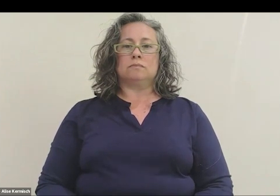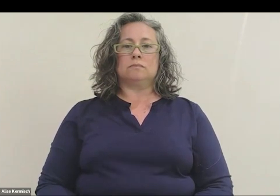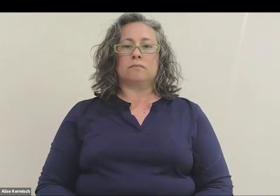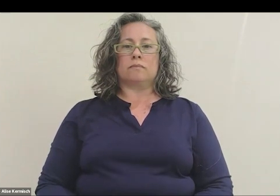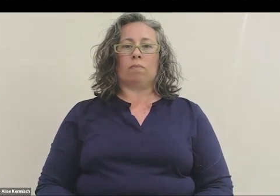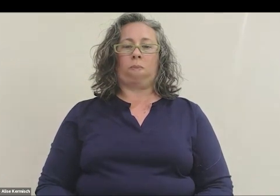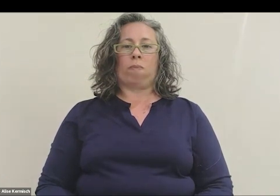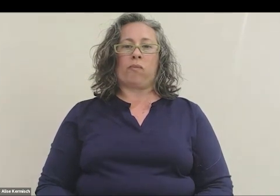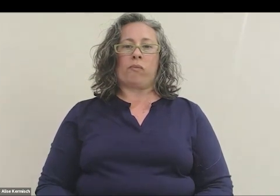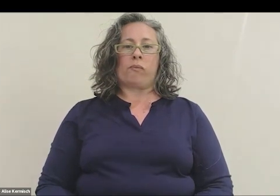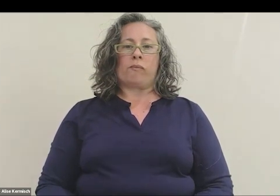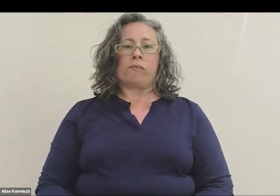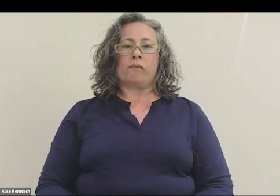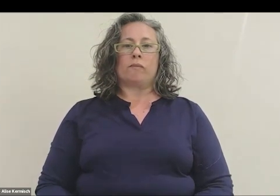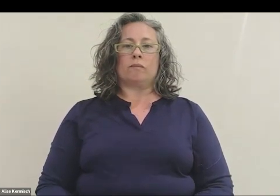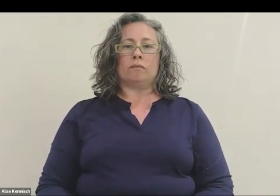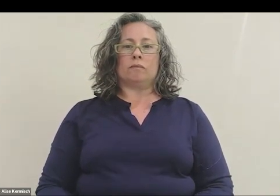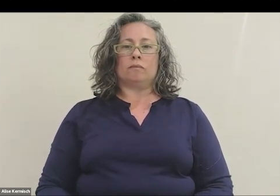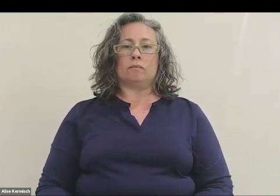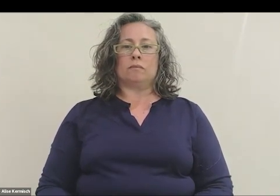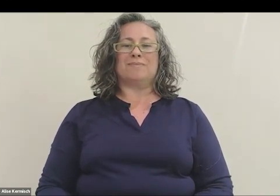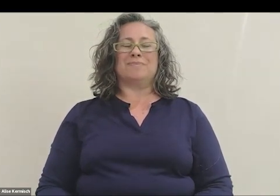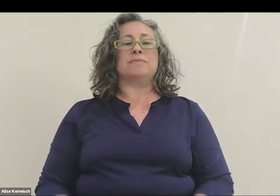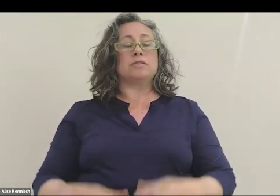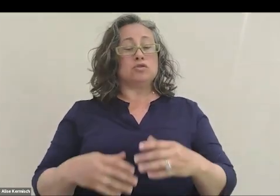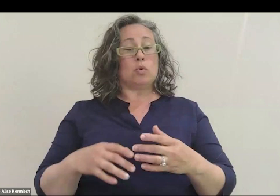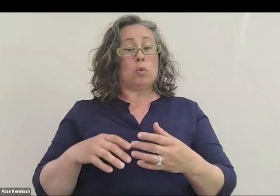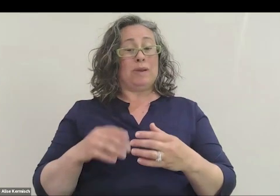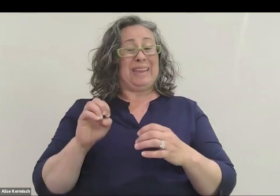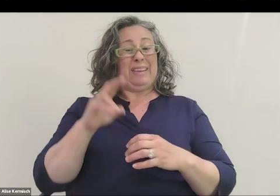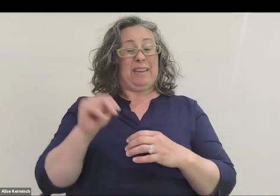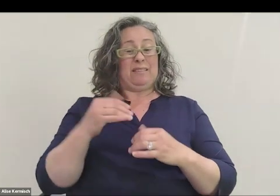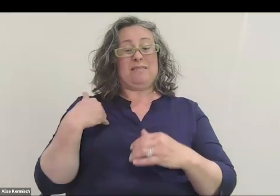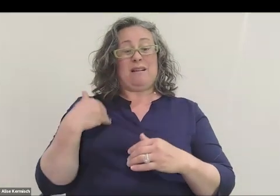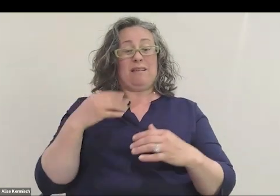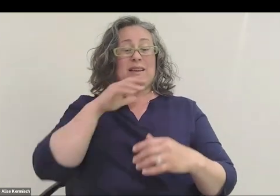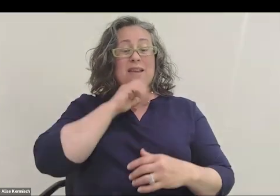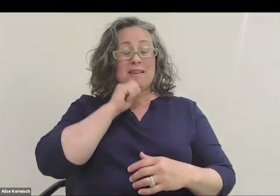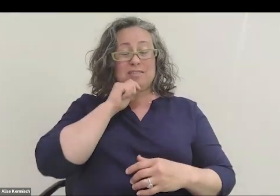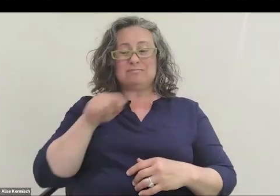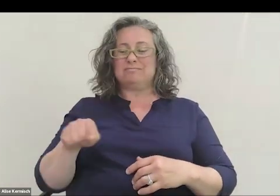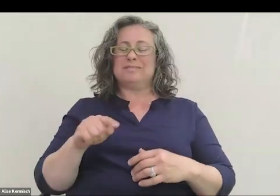The first thing we're even confronted with in terms of disability, even at a young age, is this sort of technoableist story.